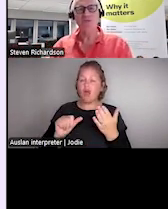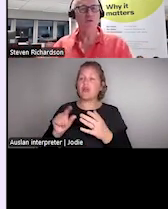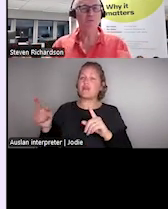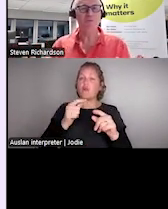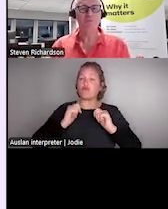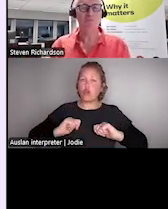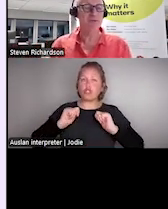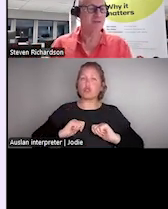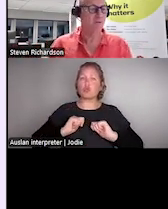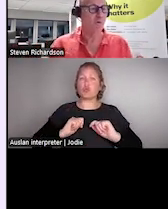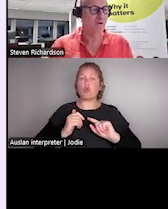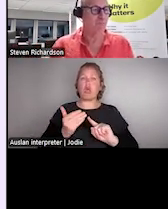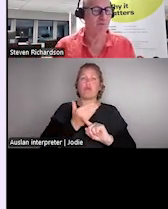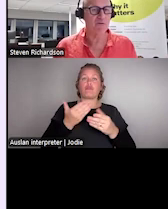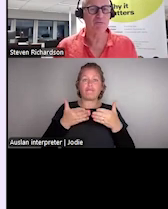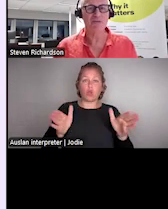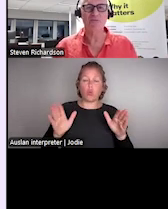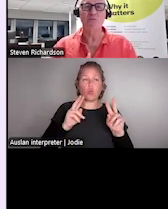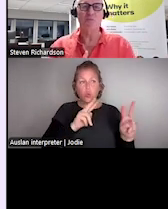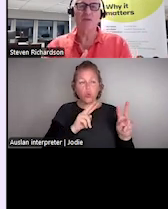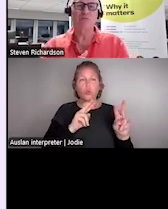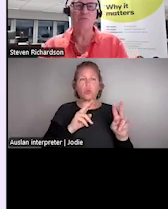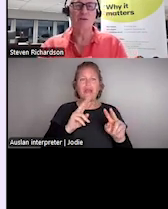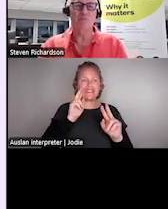not open to the public. Seeing your work in progress. All of that becomes really